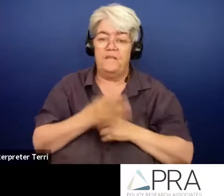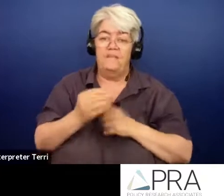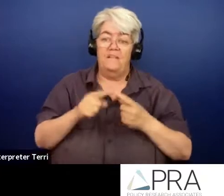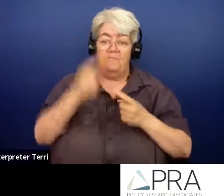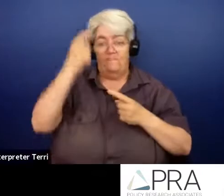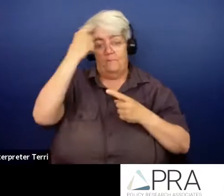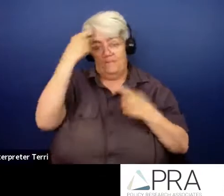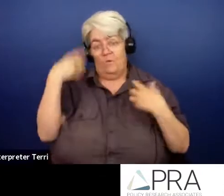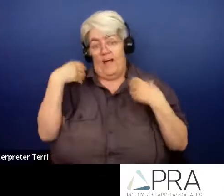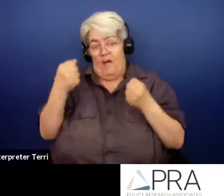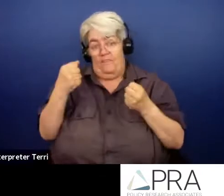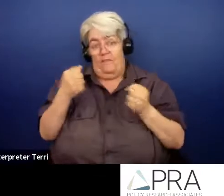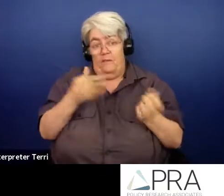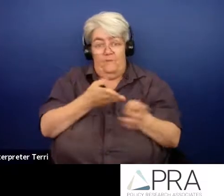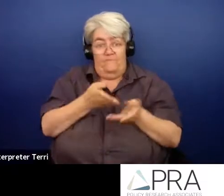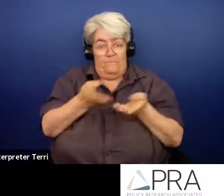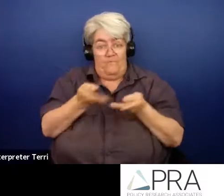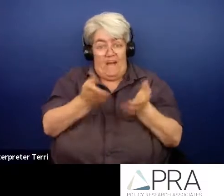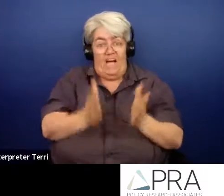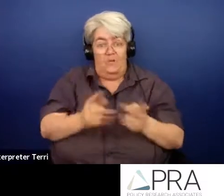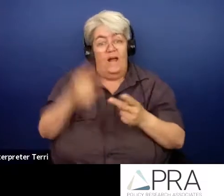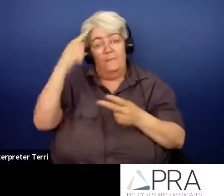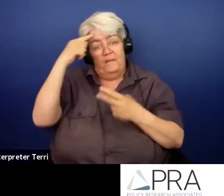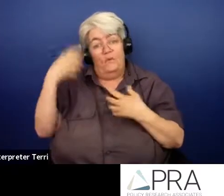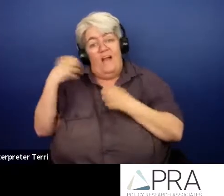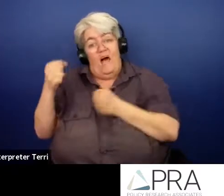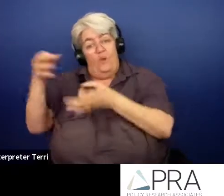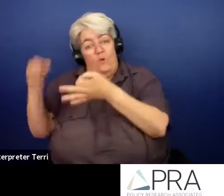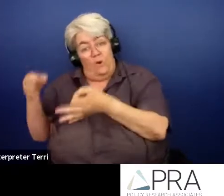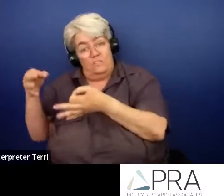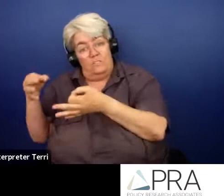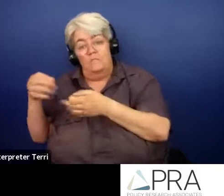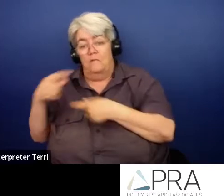provider and mental health court, that provider is probably working with the mental health